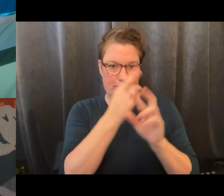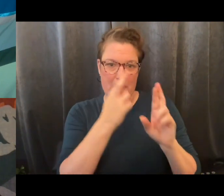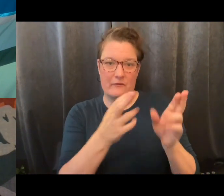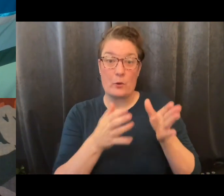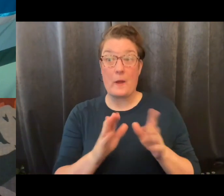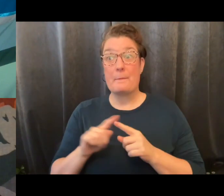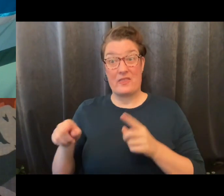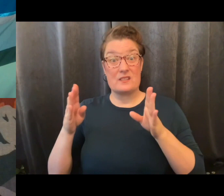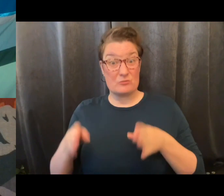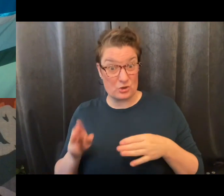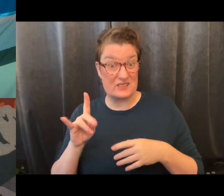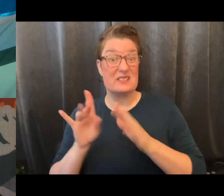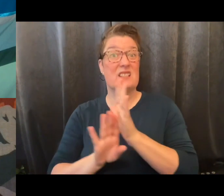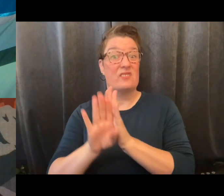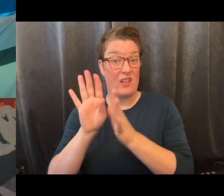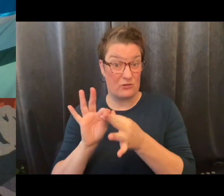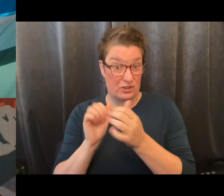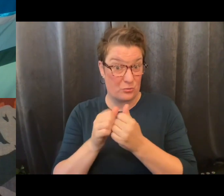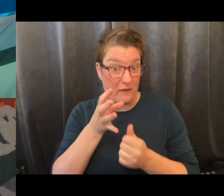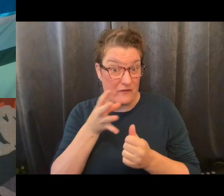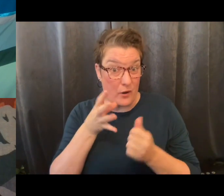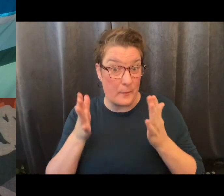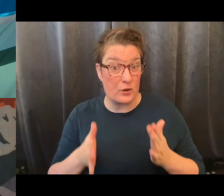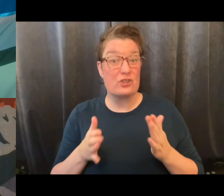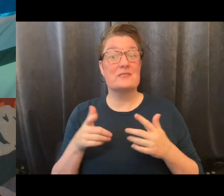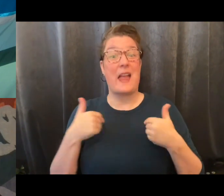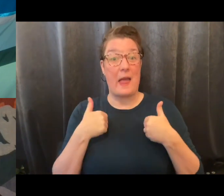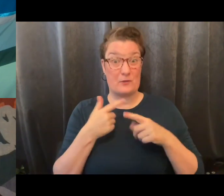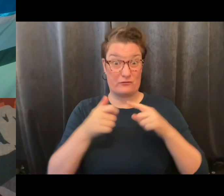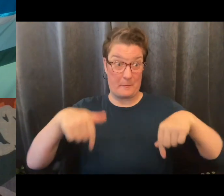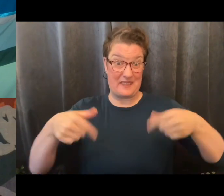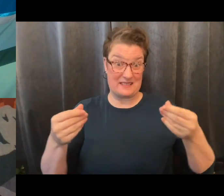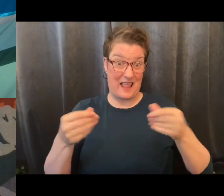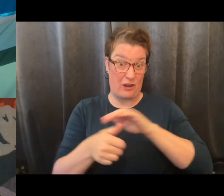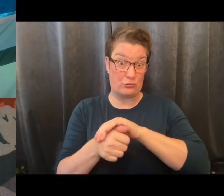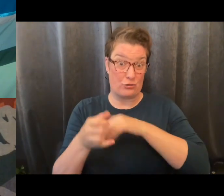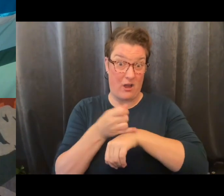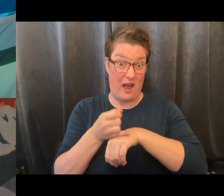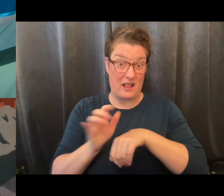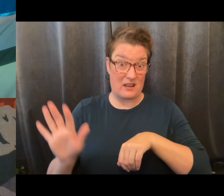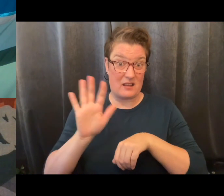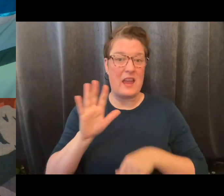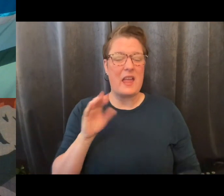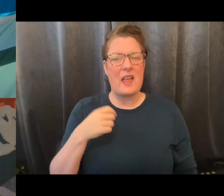farmers and they're from animals on Turtle Island and I love my shofar.